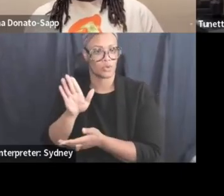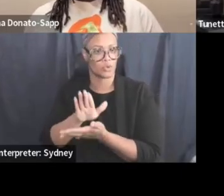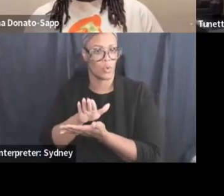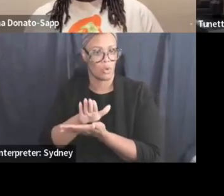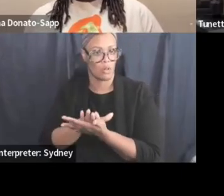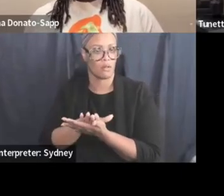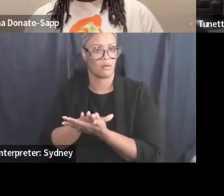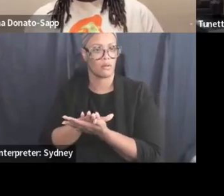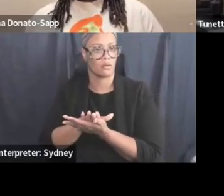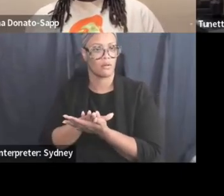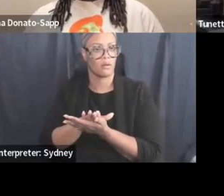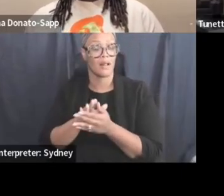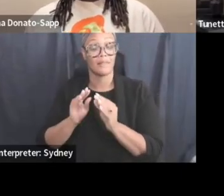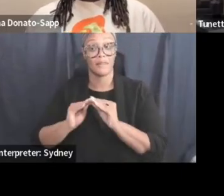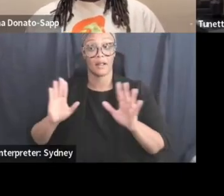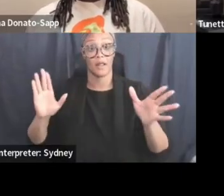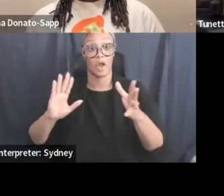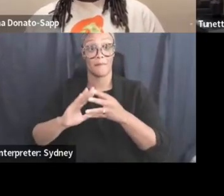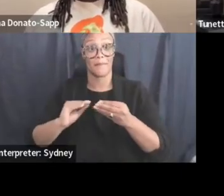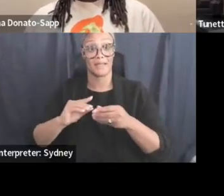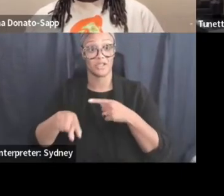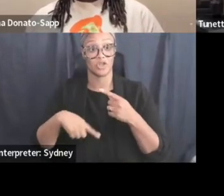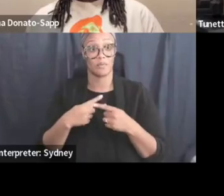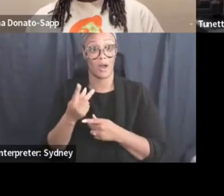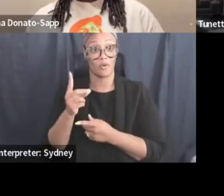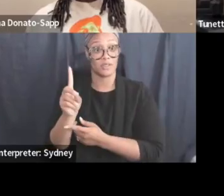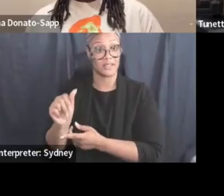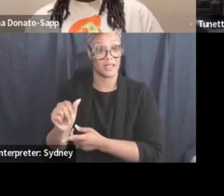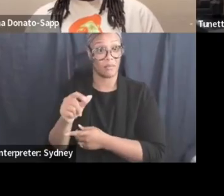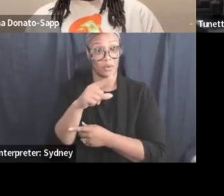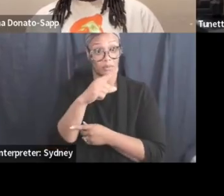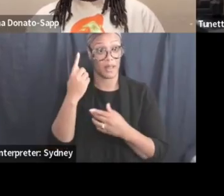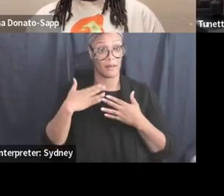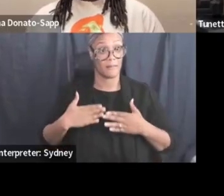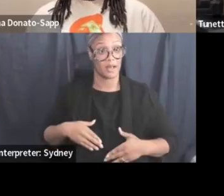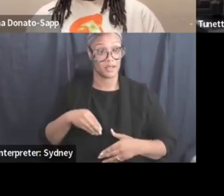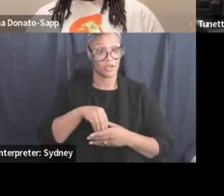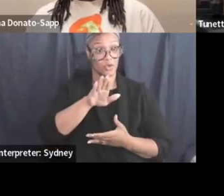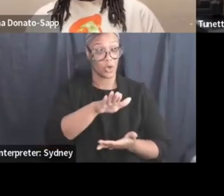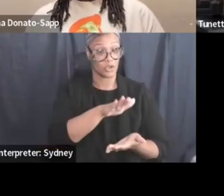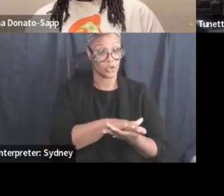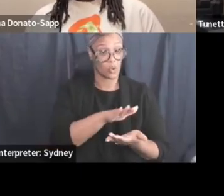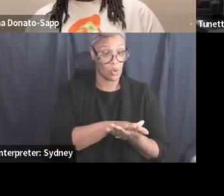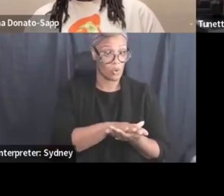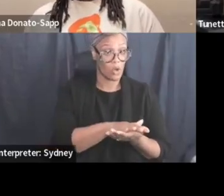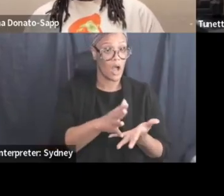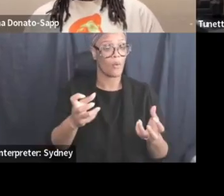bodies in your school is that you are seeking transformative ways to step up and support us.